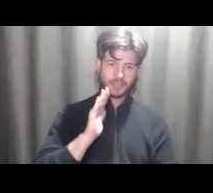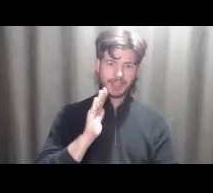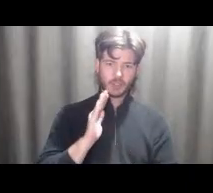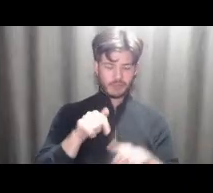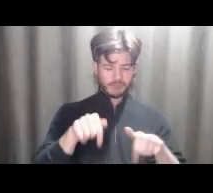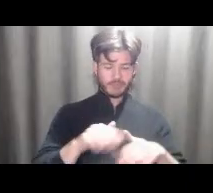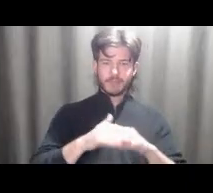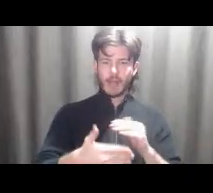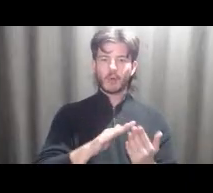community connections.